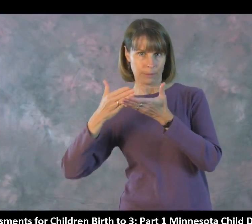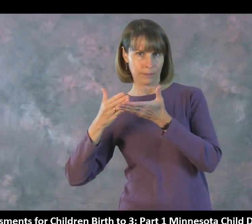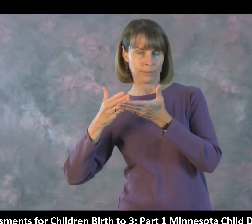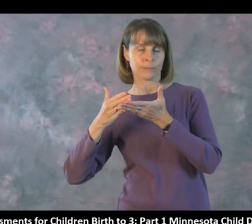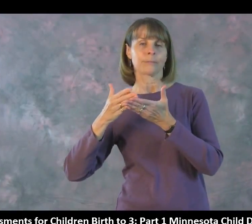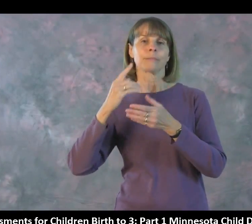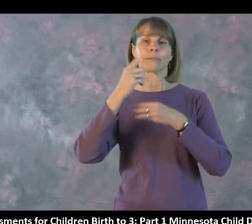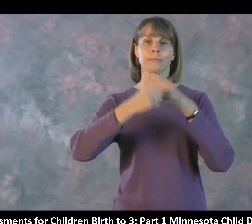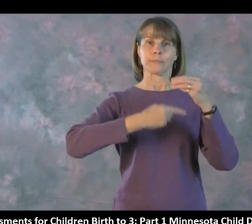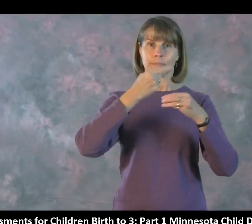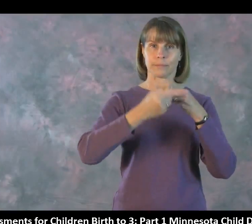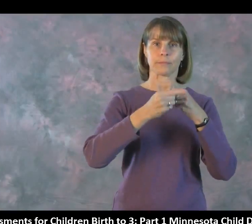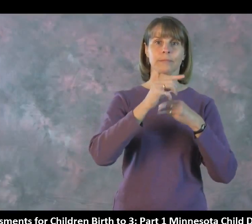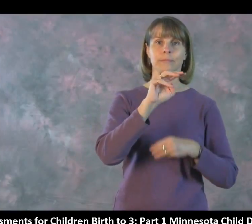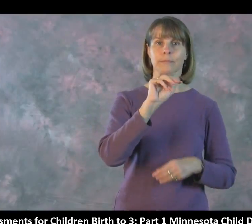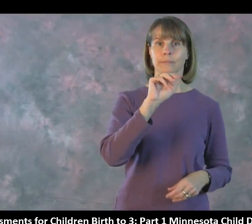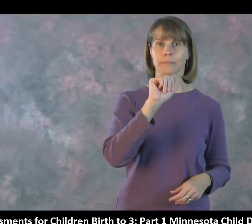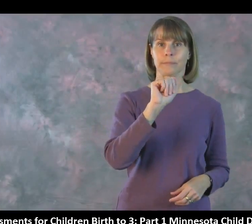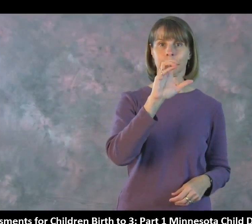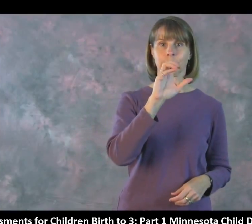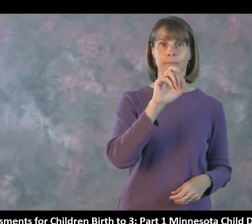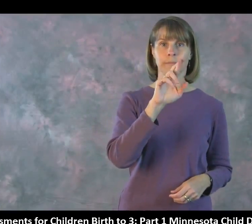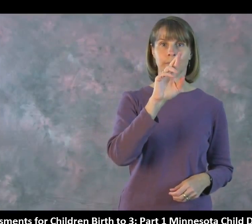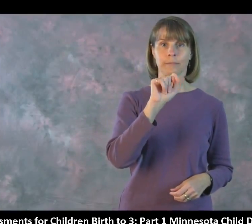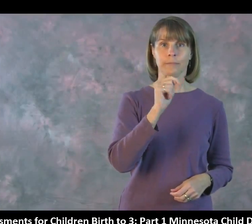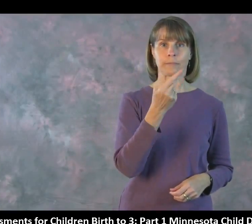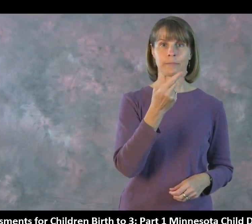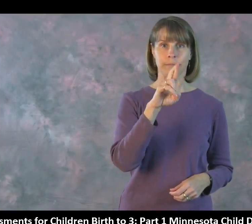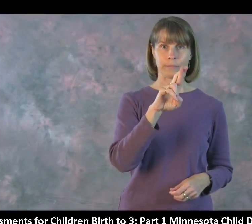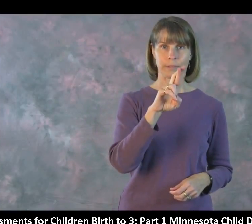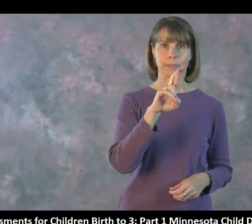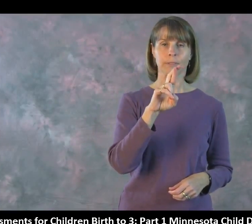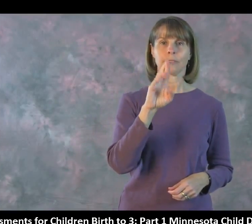In the second portion, we'll be talking about